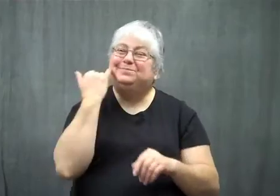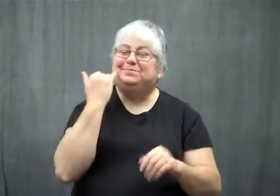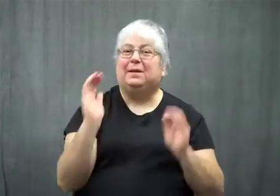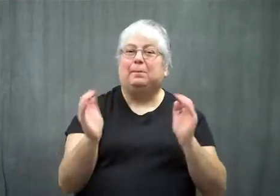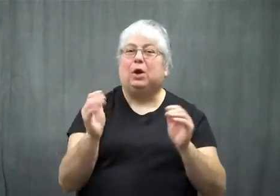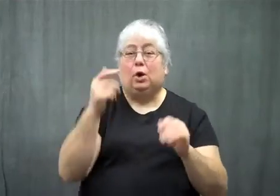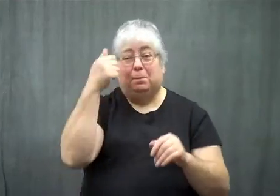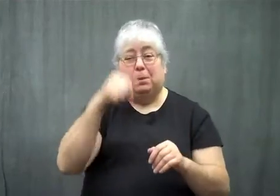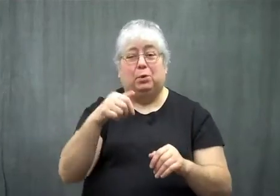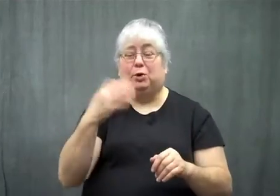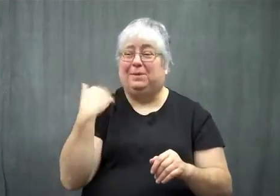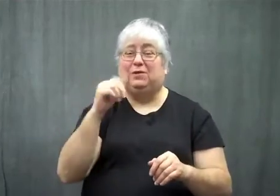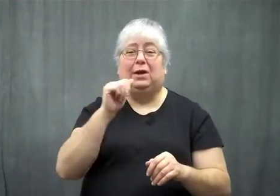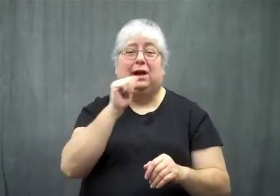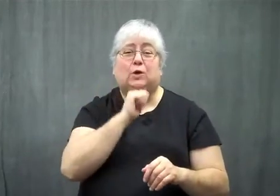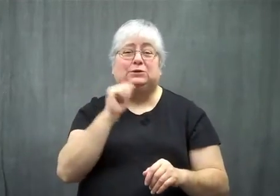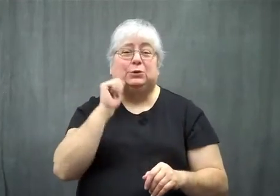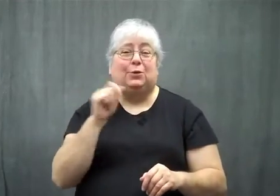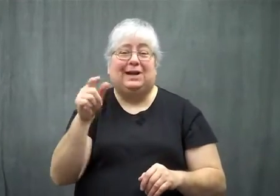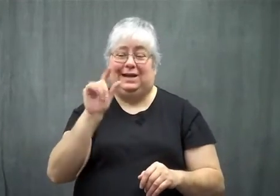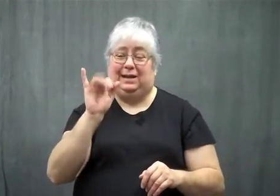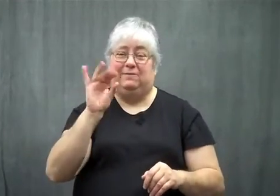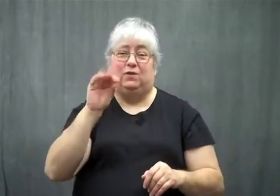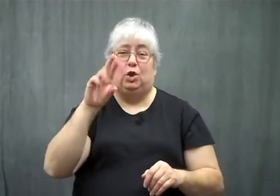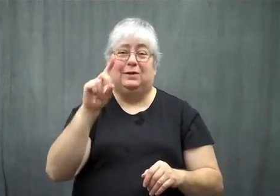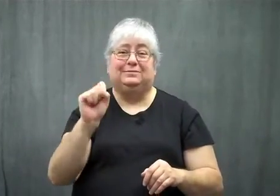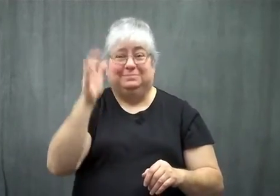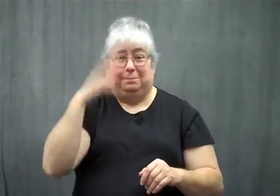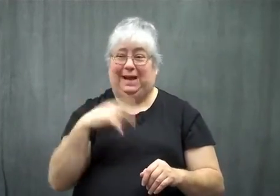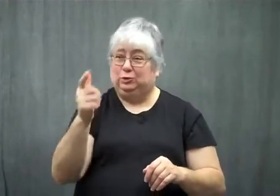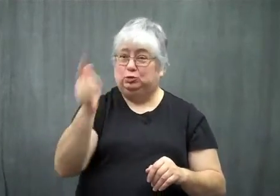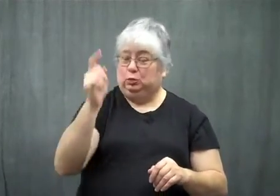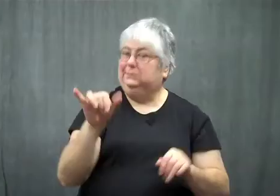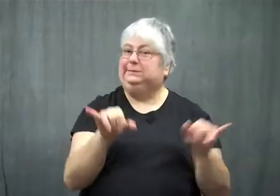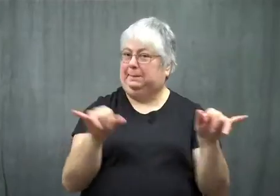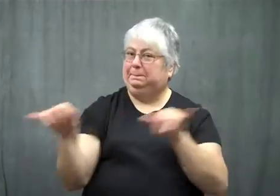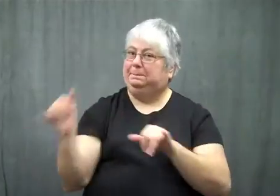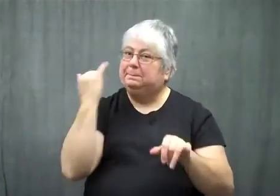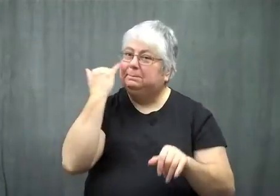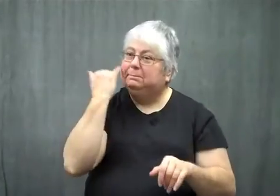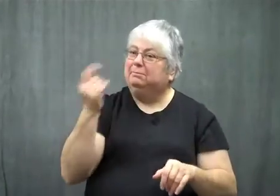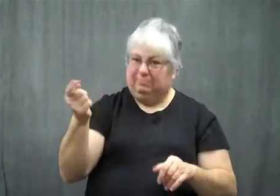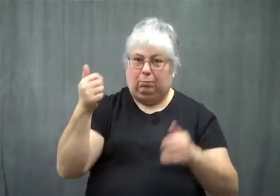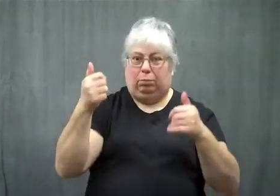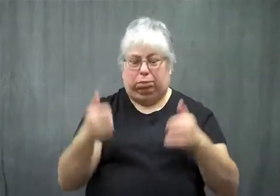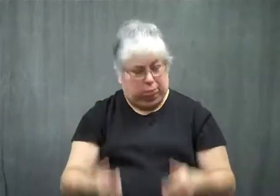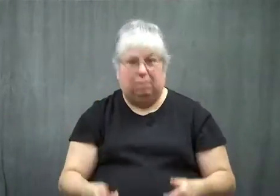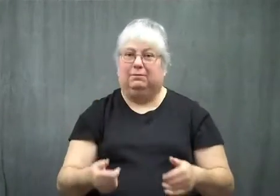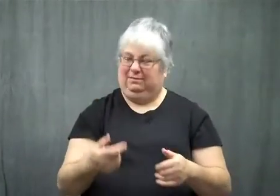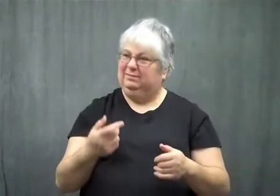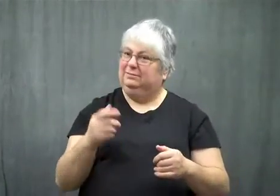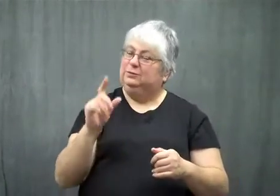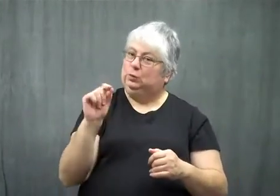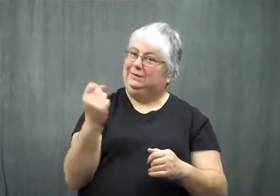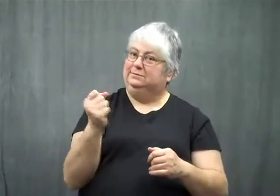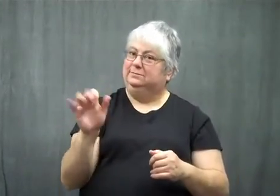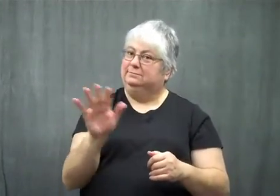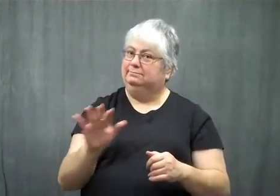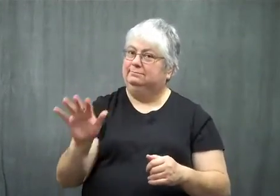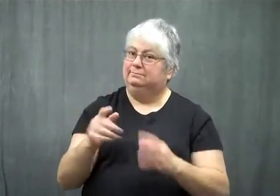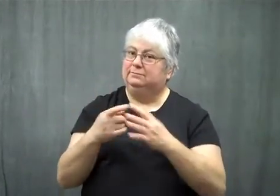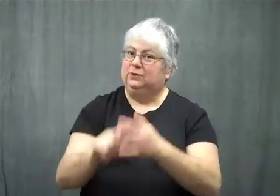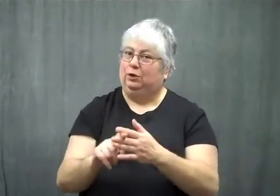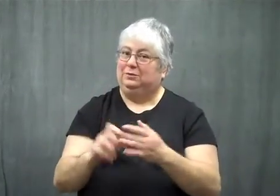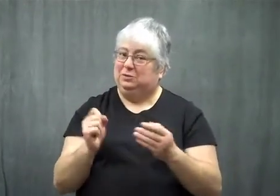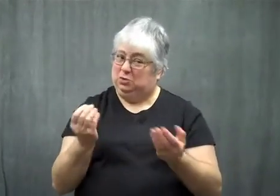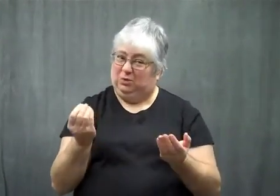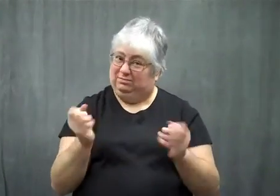In comparison, the man who shot Giffords in Arizona,